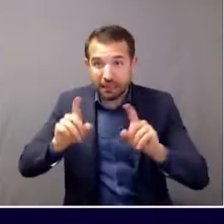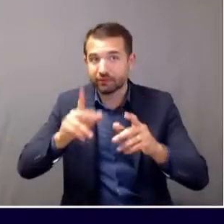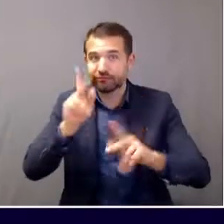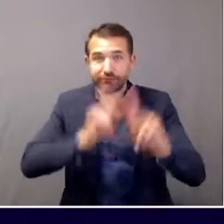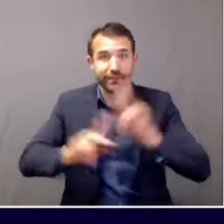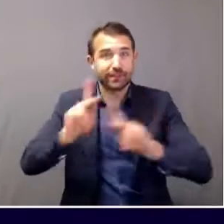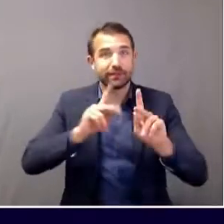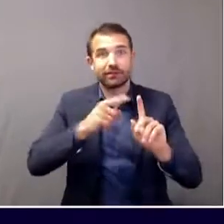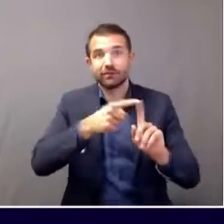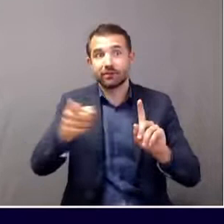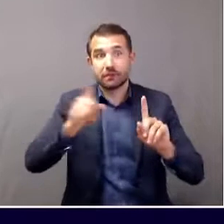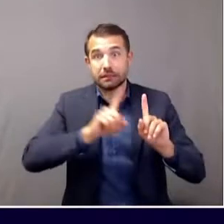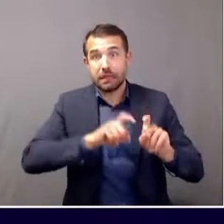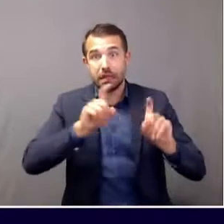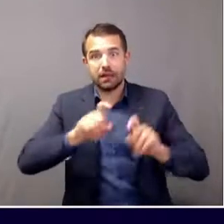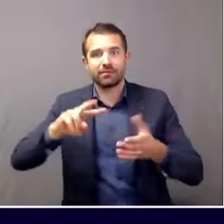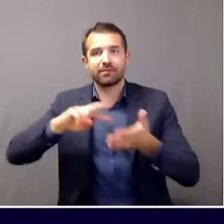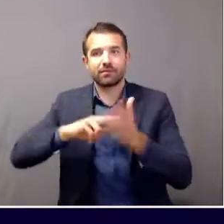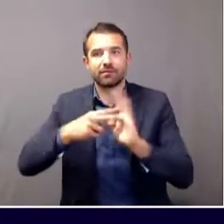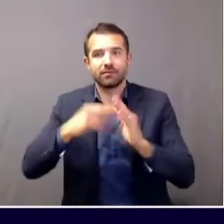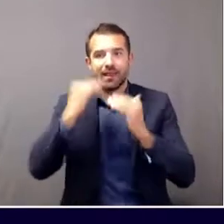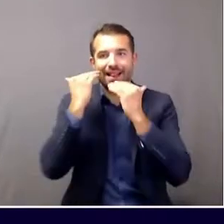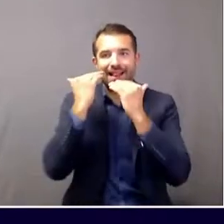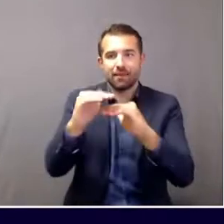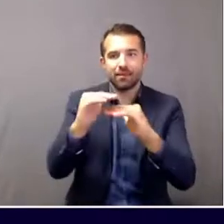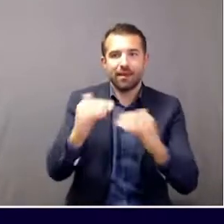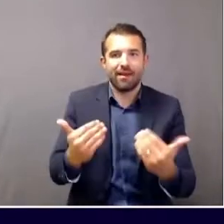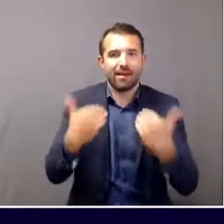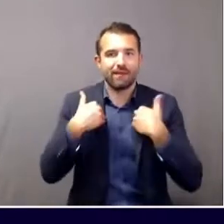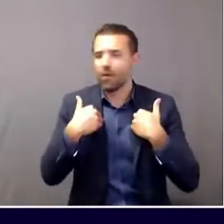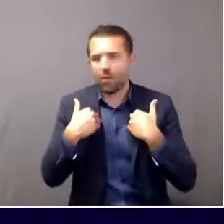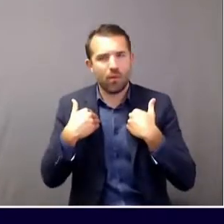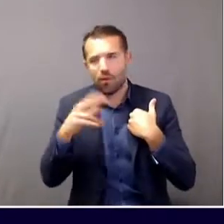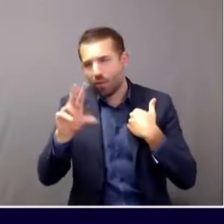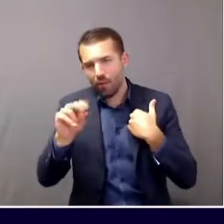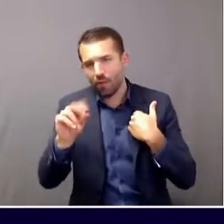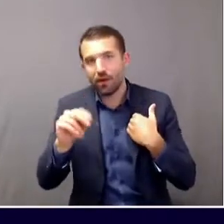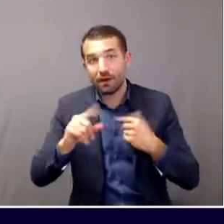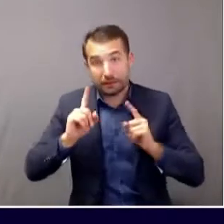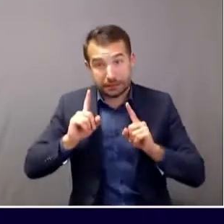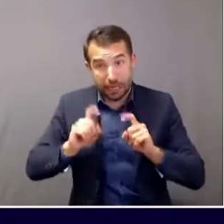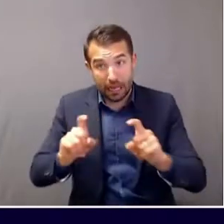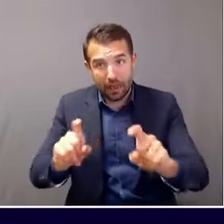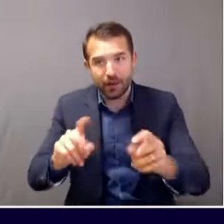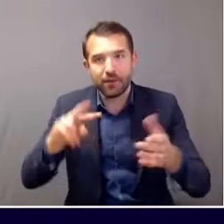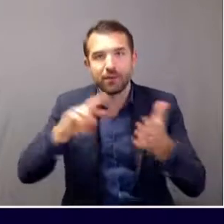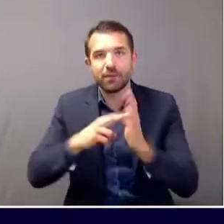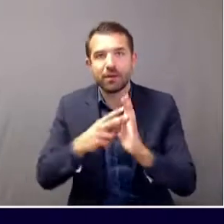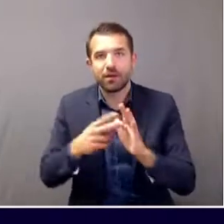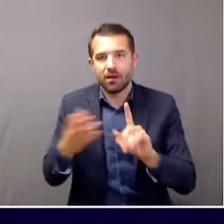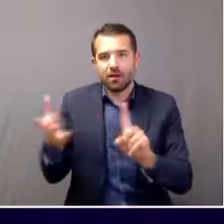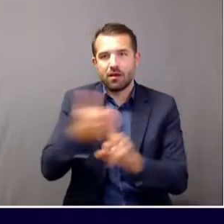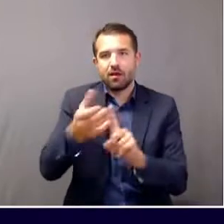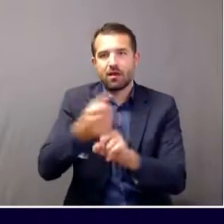testing and a the low positivity